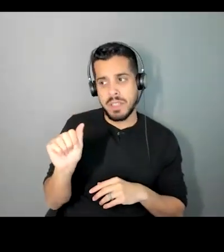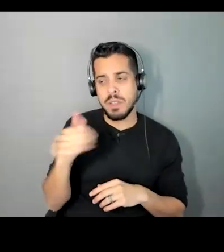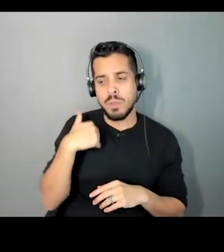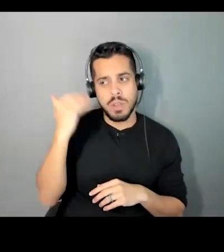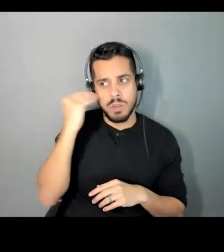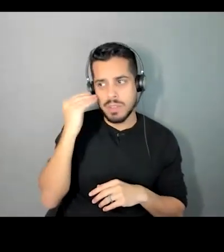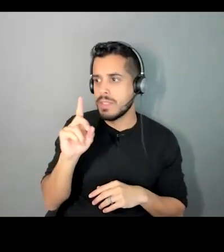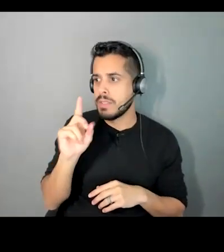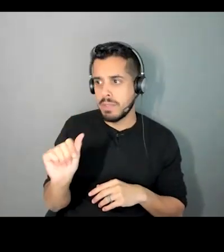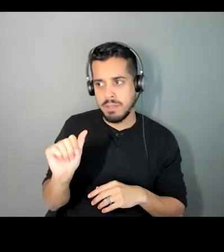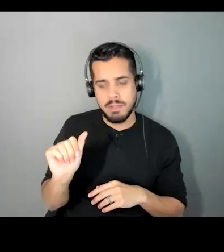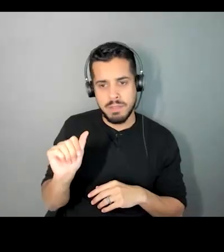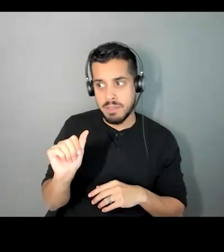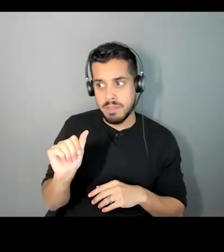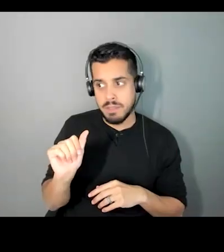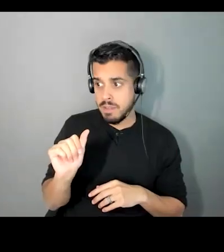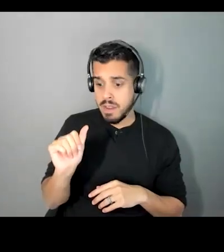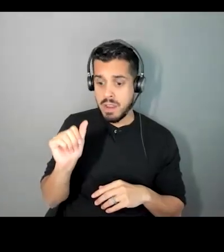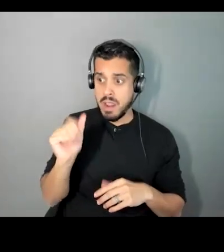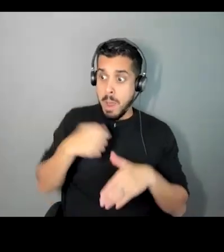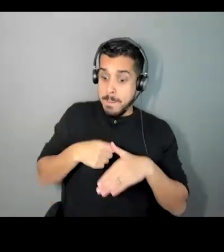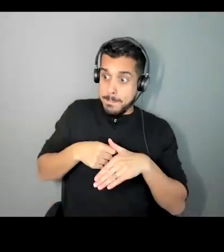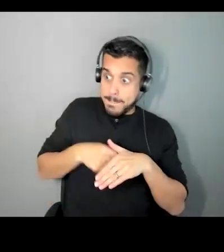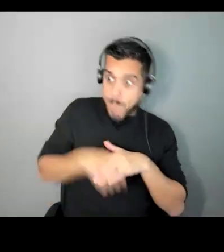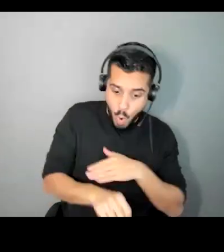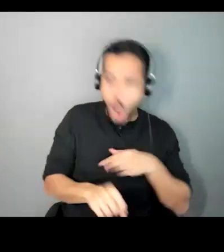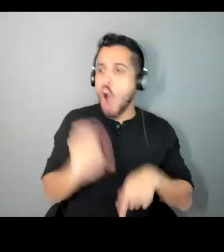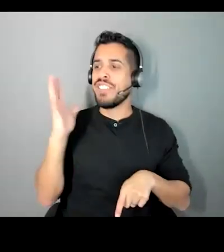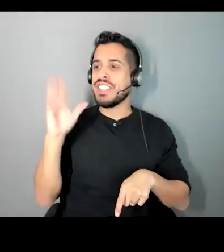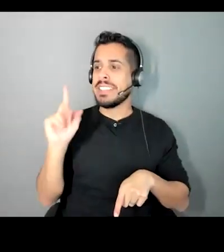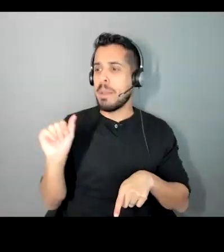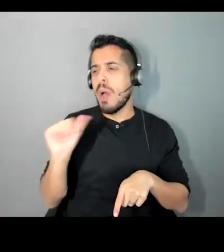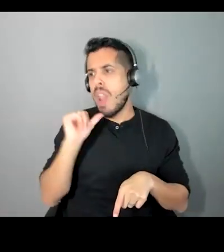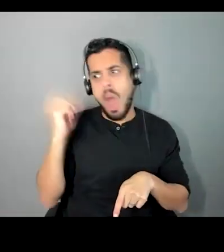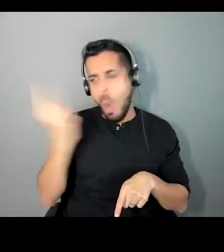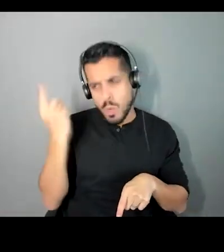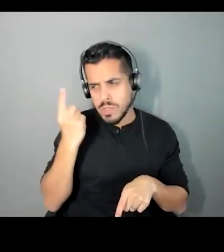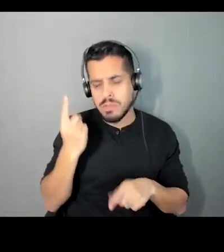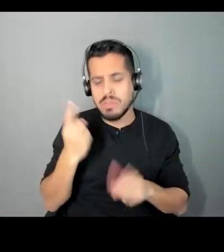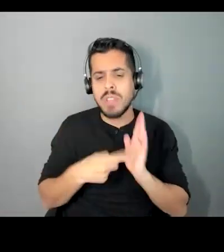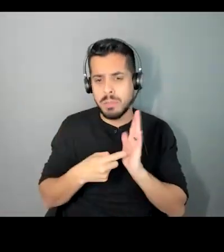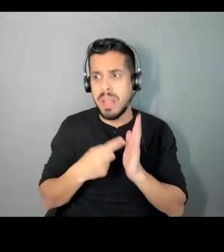disability doesn't always happen at birth. Right? And for a lot of individuals, actually disability happens,